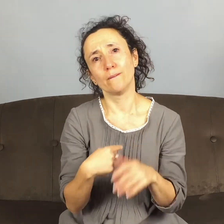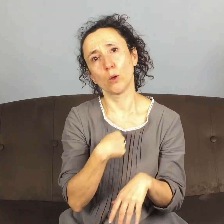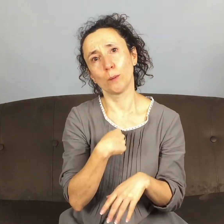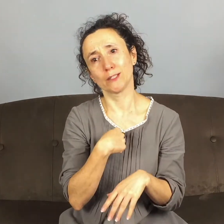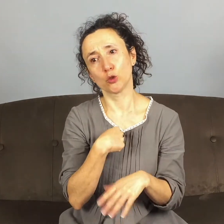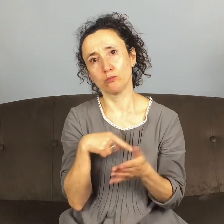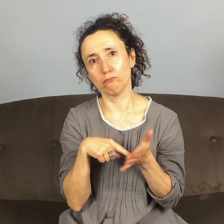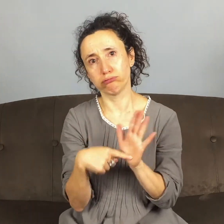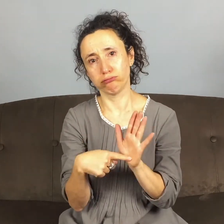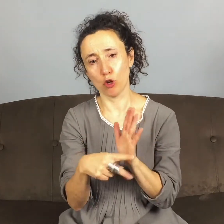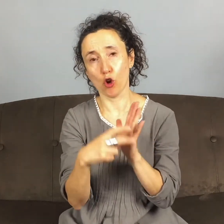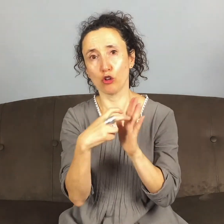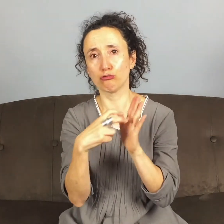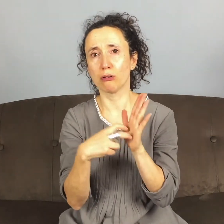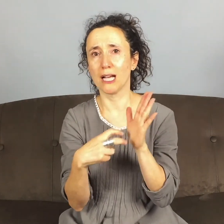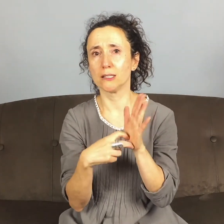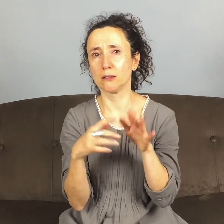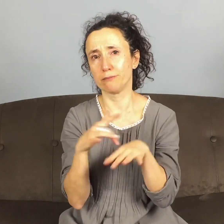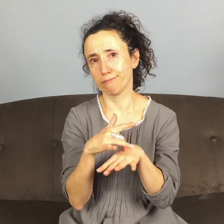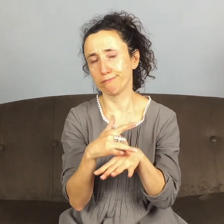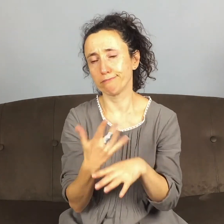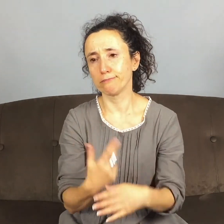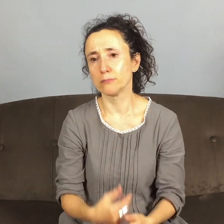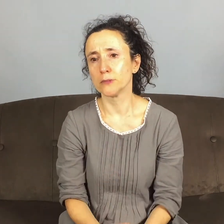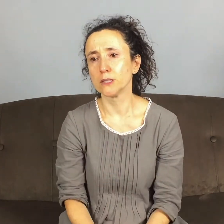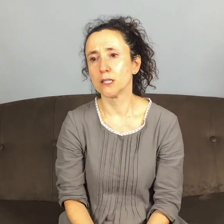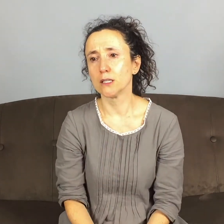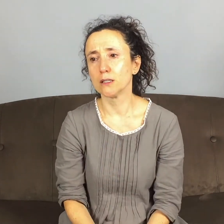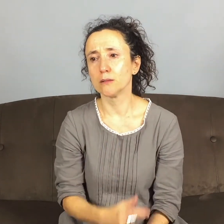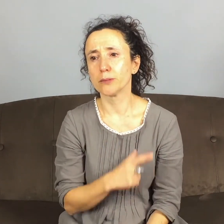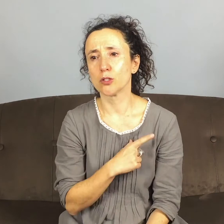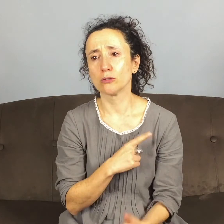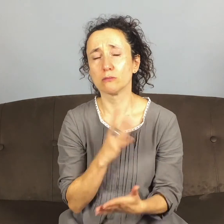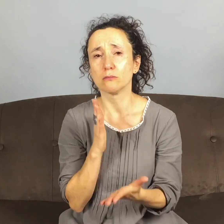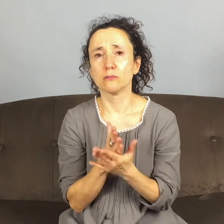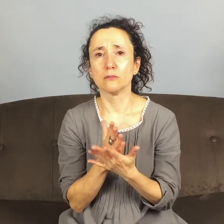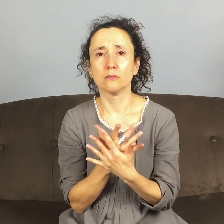You may be wondering why I have chosen to produce “Contractions” as our next play,